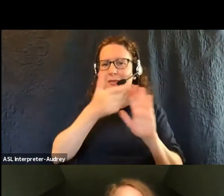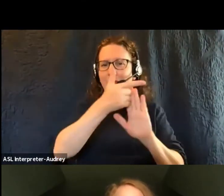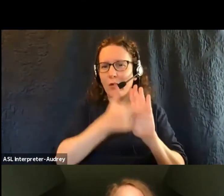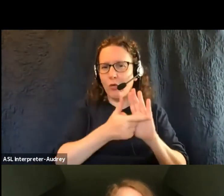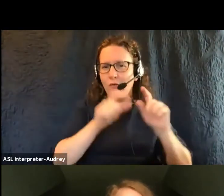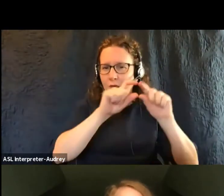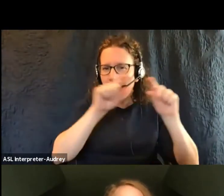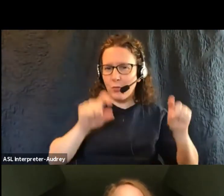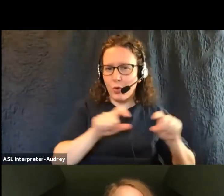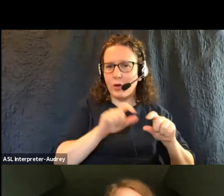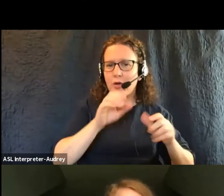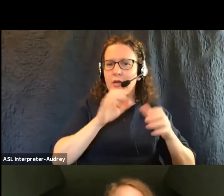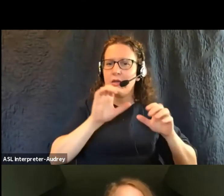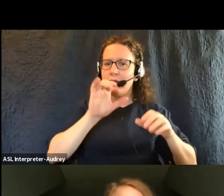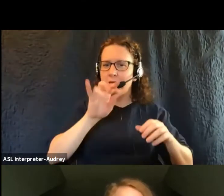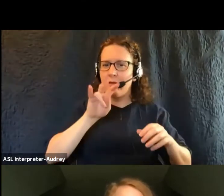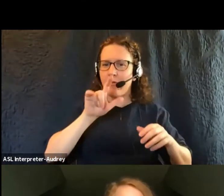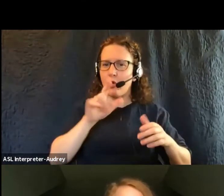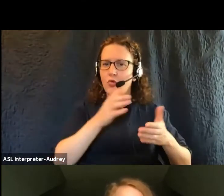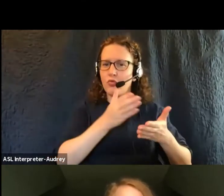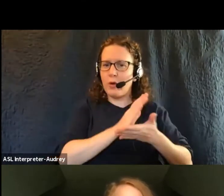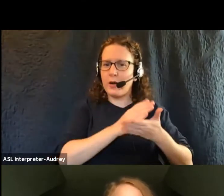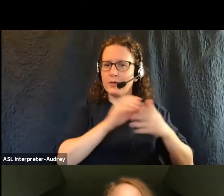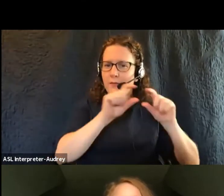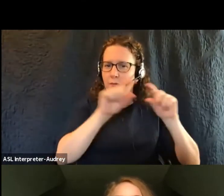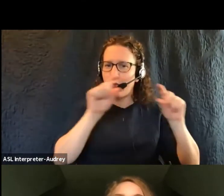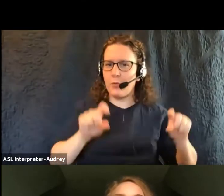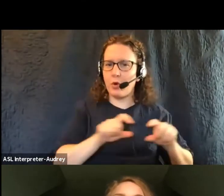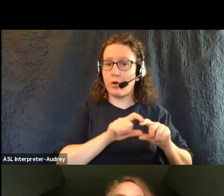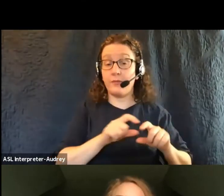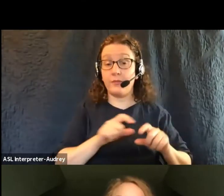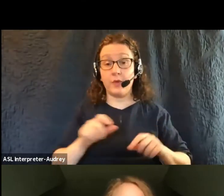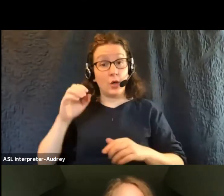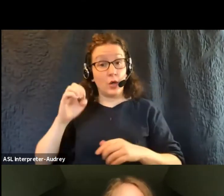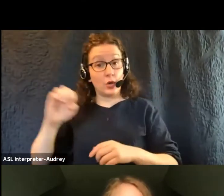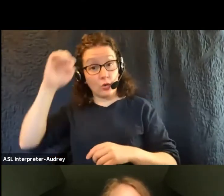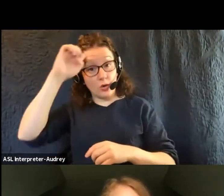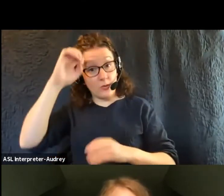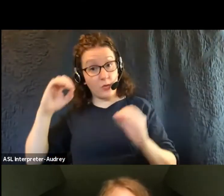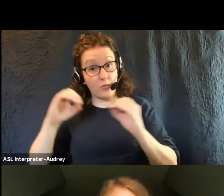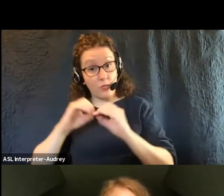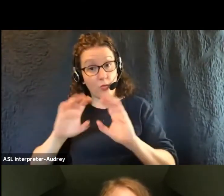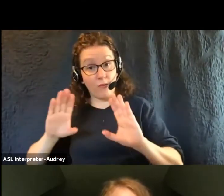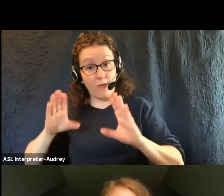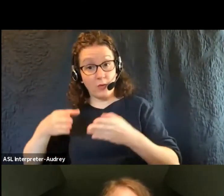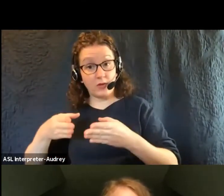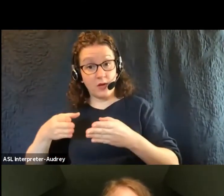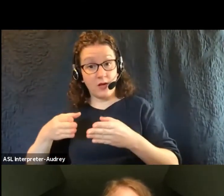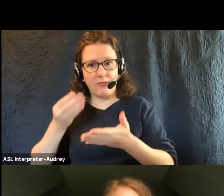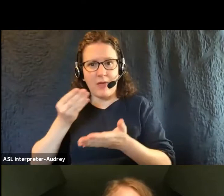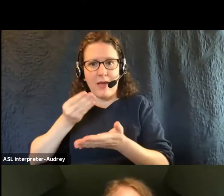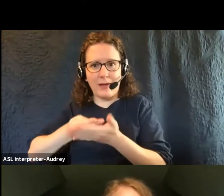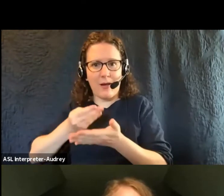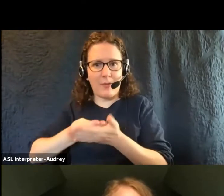whereas in Europe there is a little more focus on, like, economic rights for lack of a better